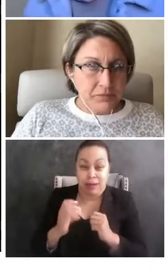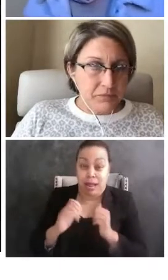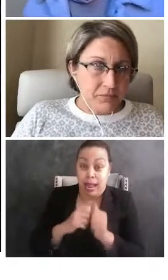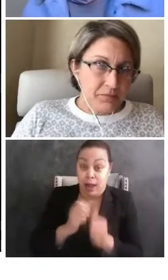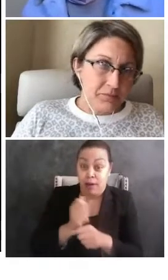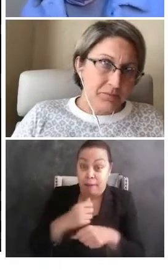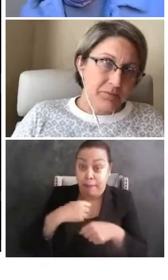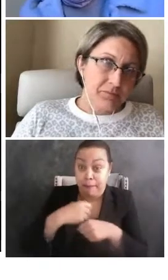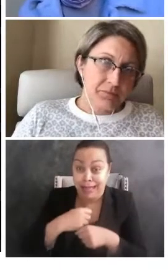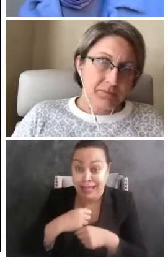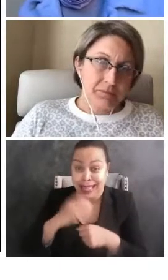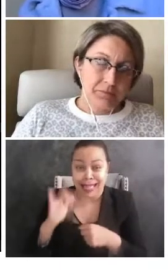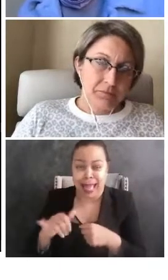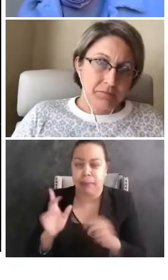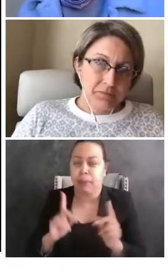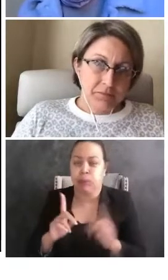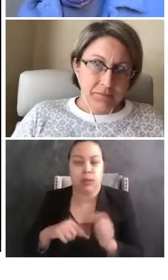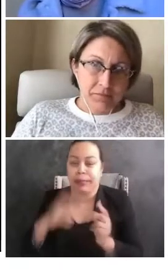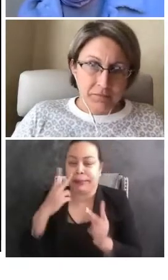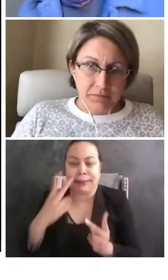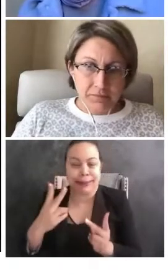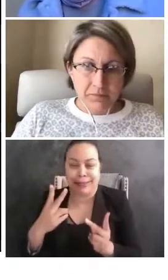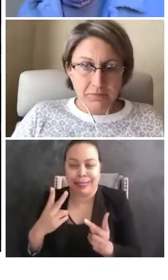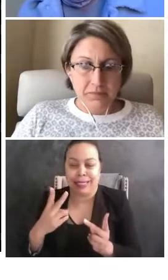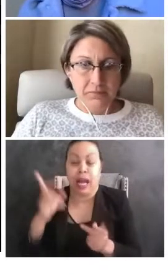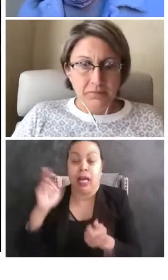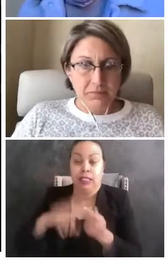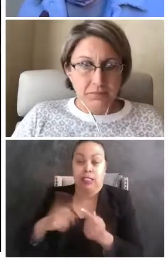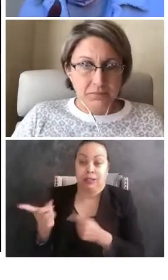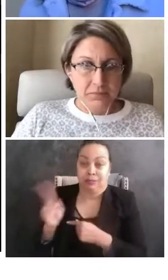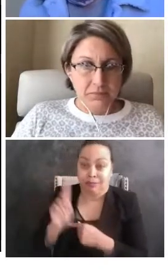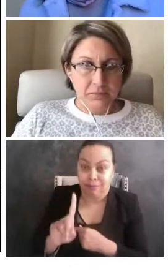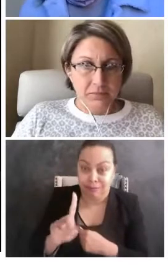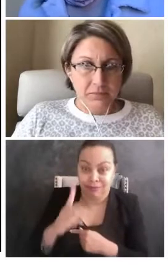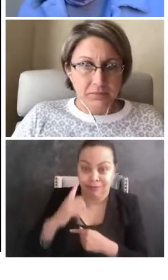People really can't see the process of her work until they're in front of it.